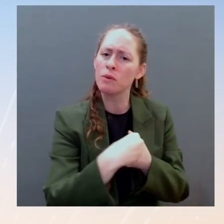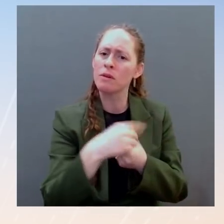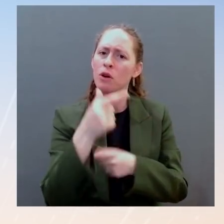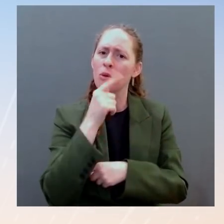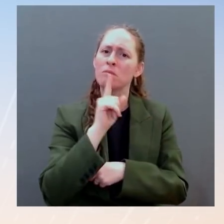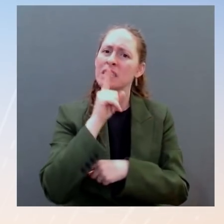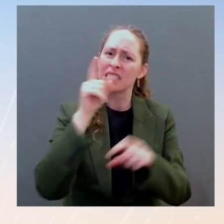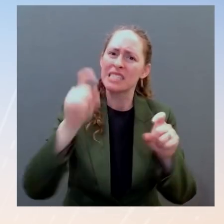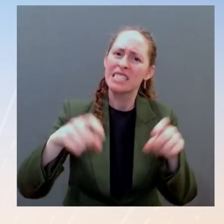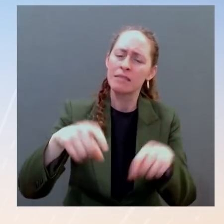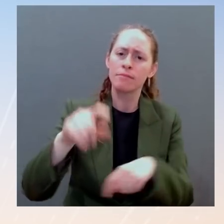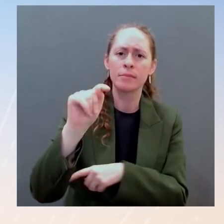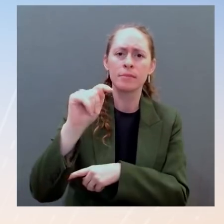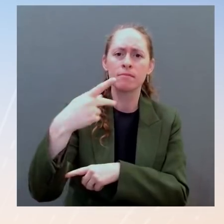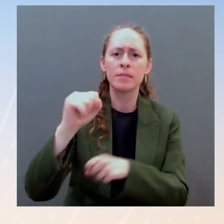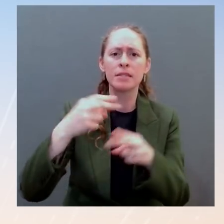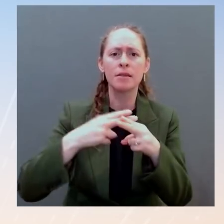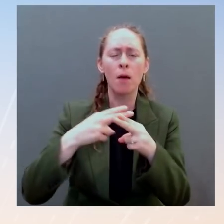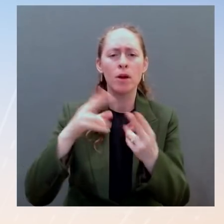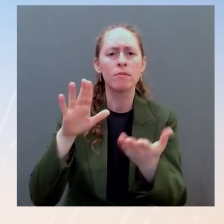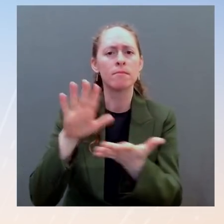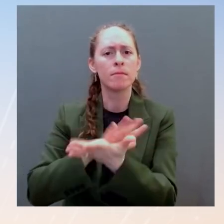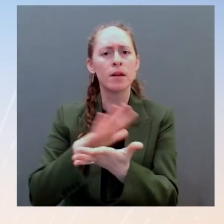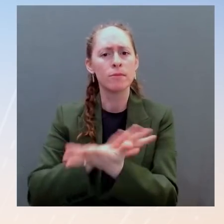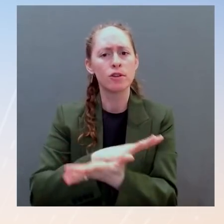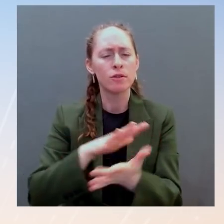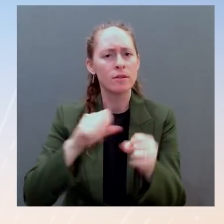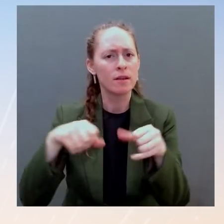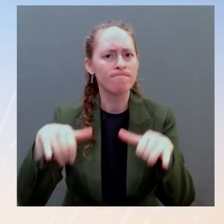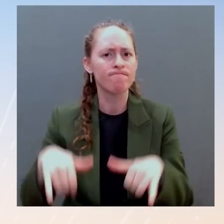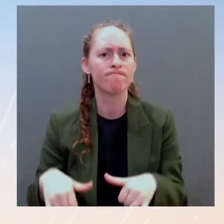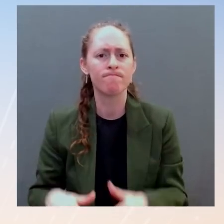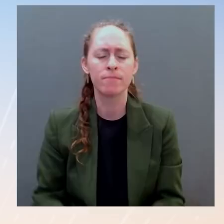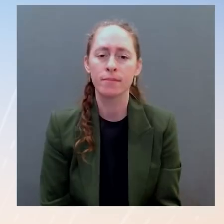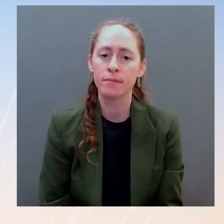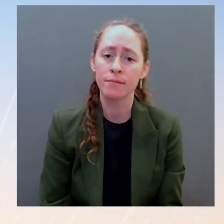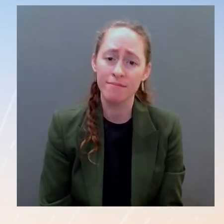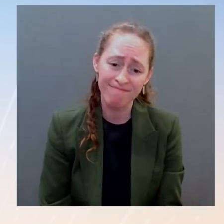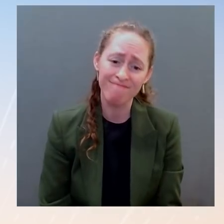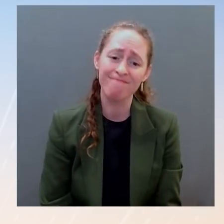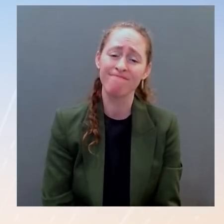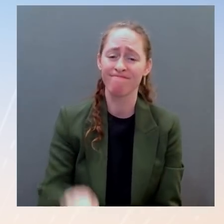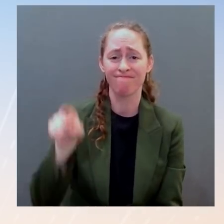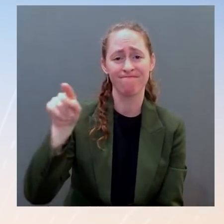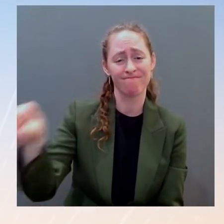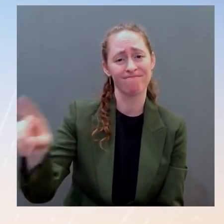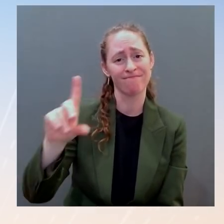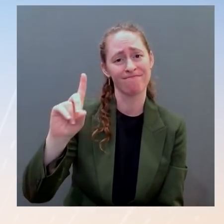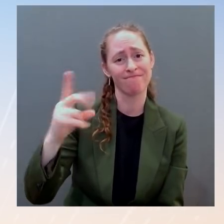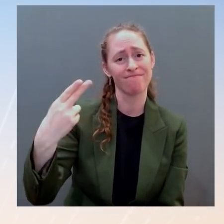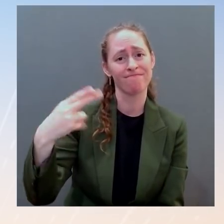to make a determination about conditions on the ground and an interagency process. I don't -- I don't have anything to predict at this point.